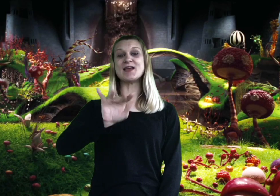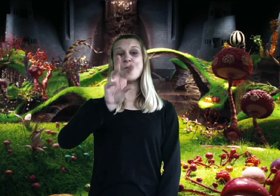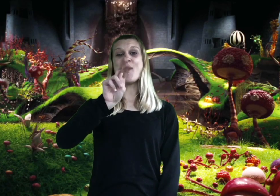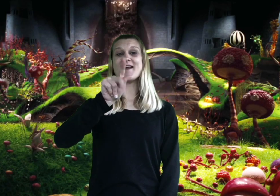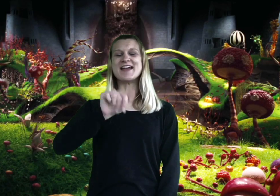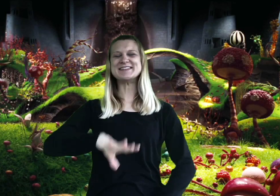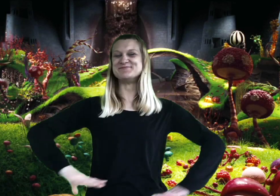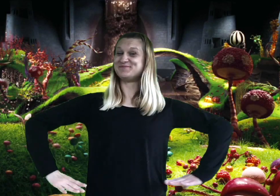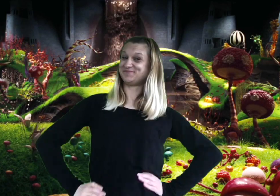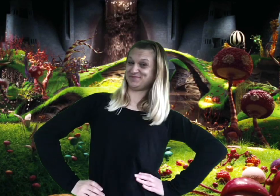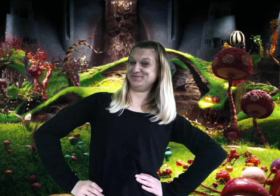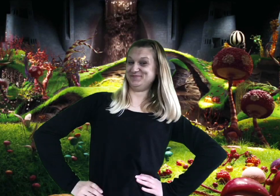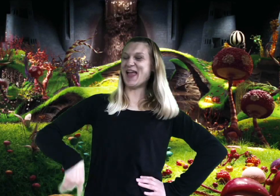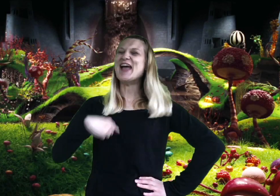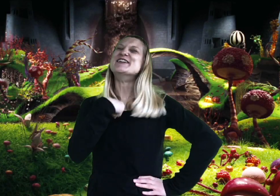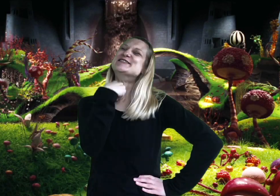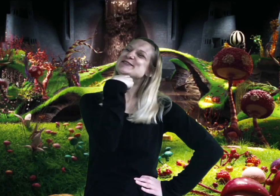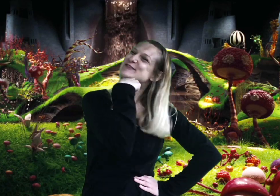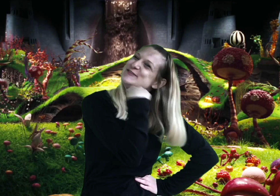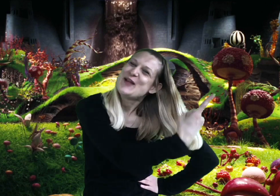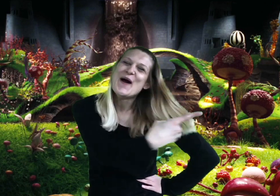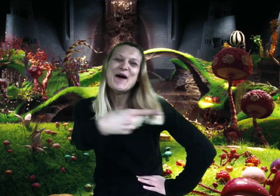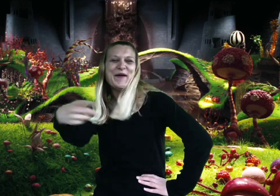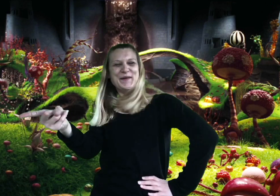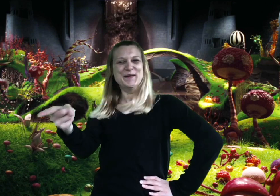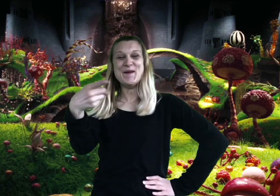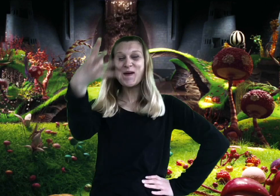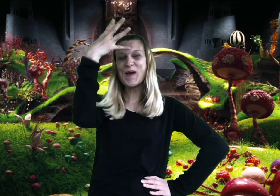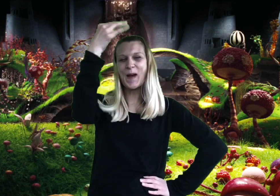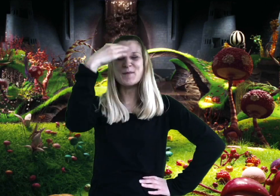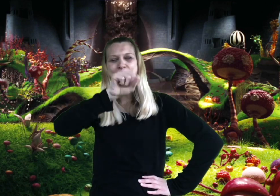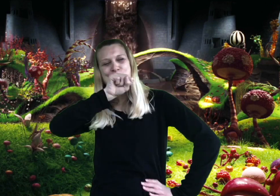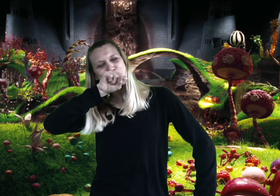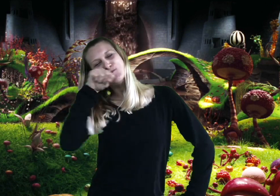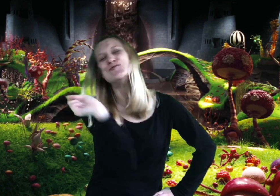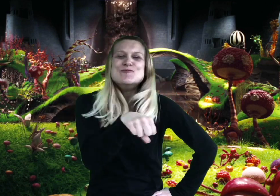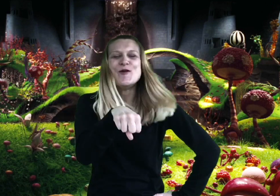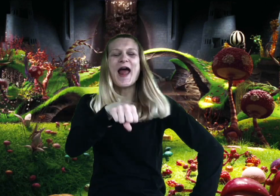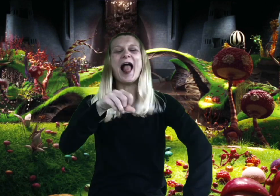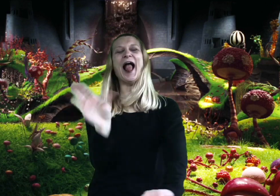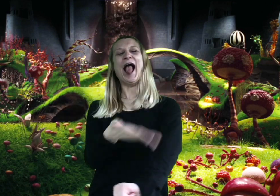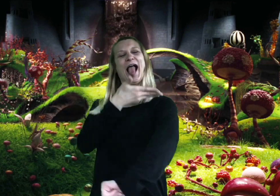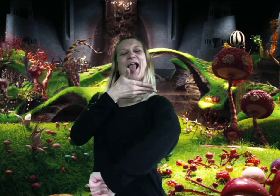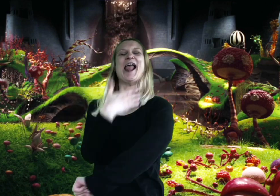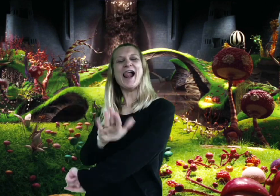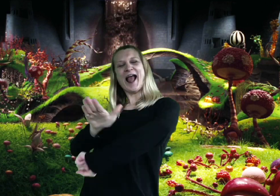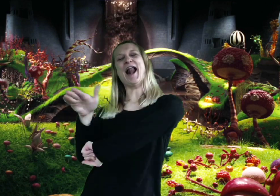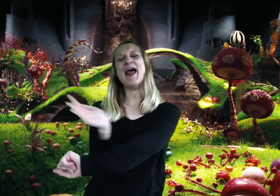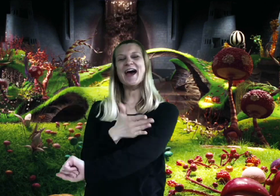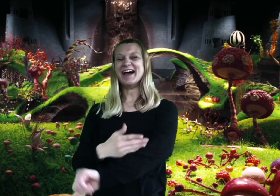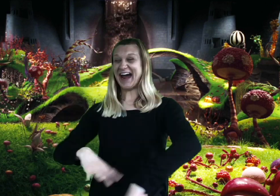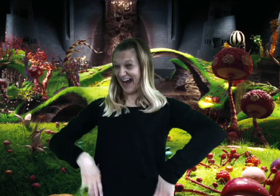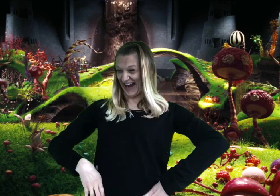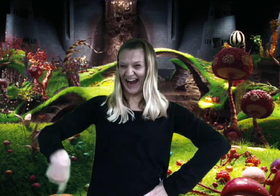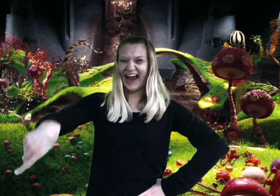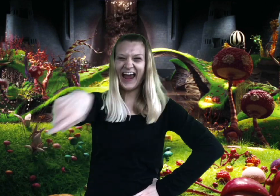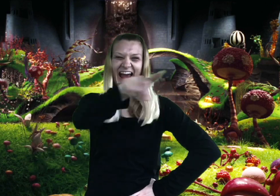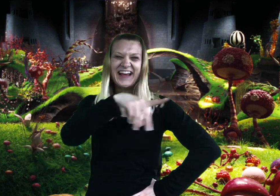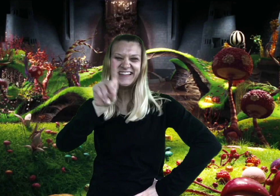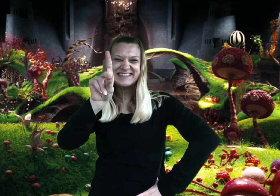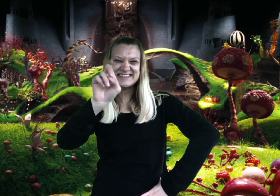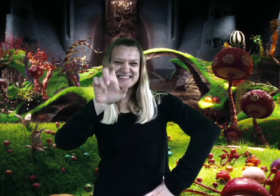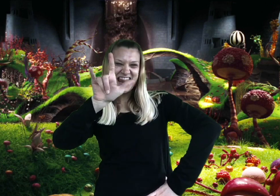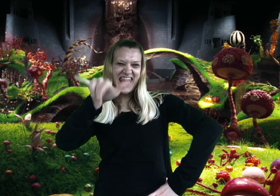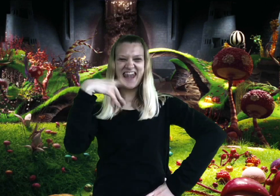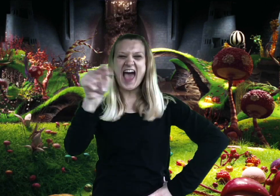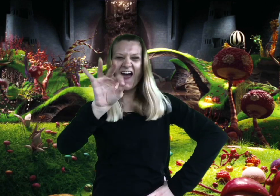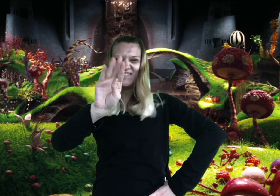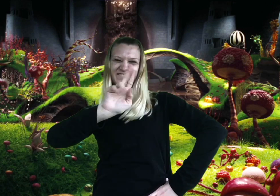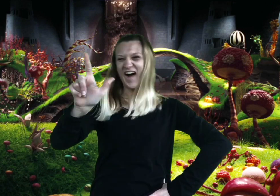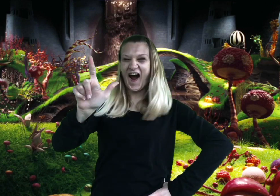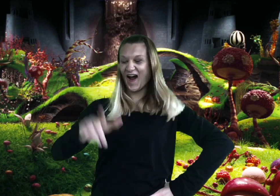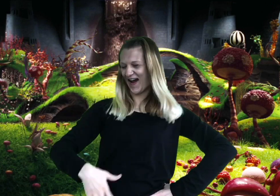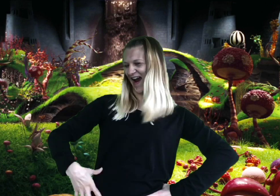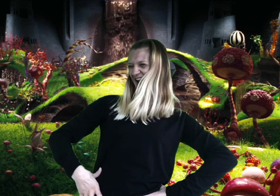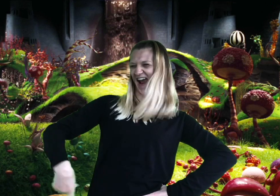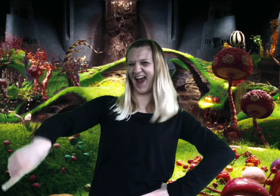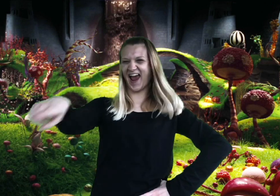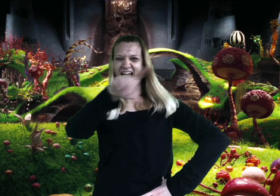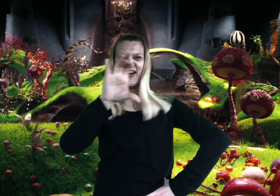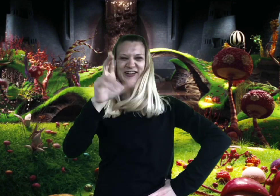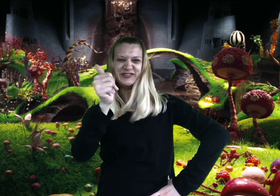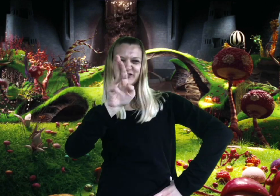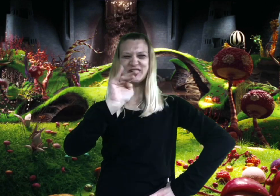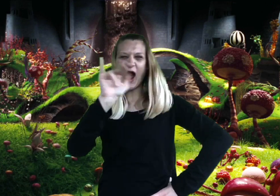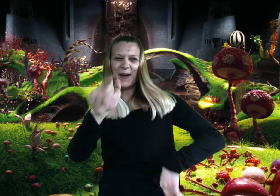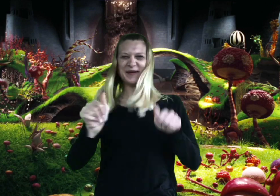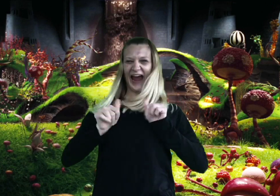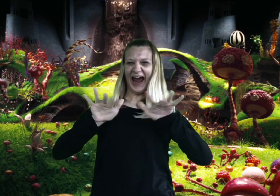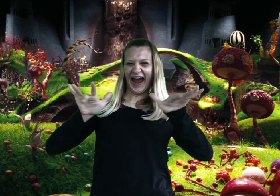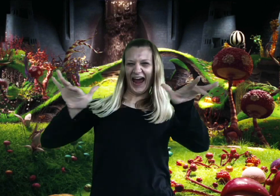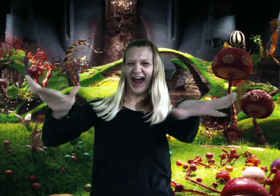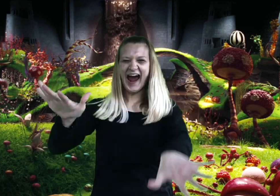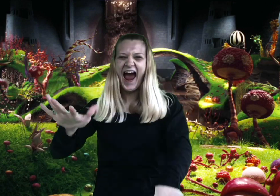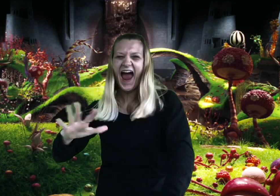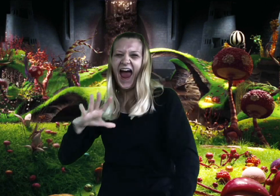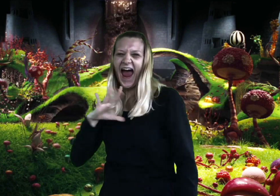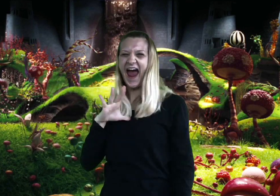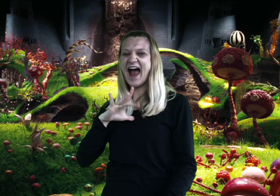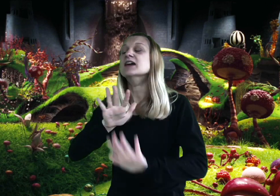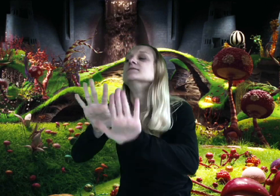"I told you they loved singing!" cried Mr. Wonka. "Aren’t they delightful? Aren’t they charming?